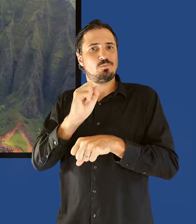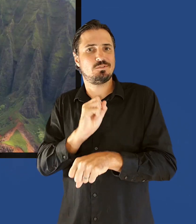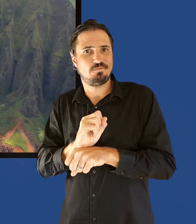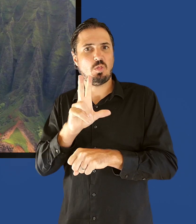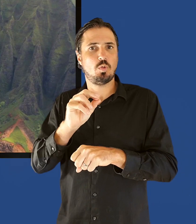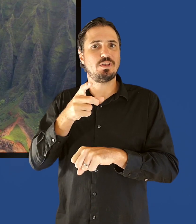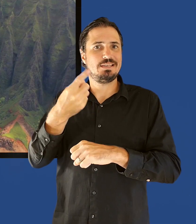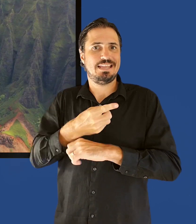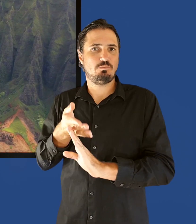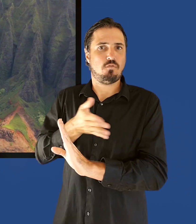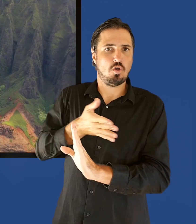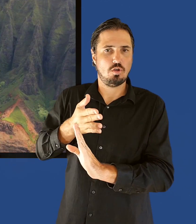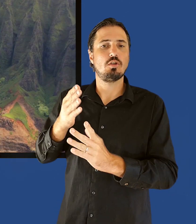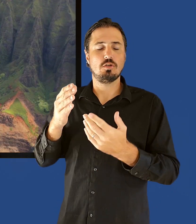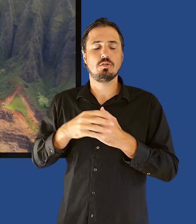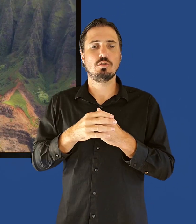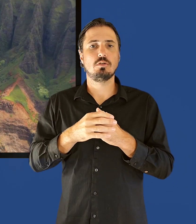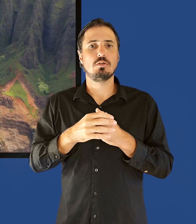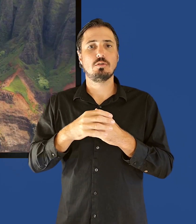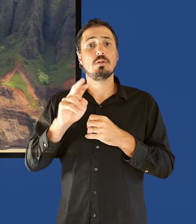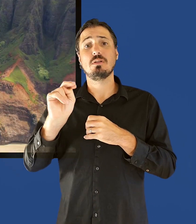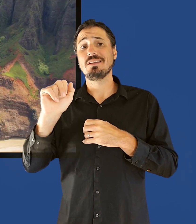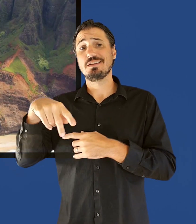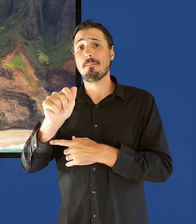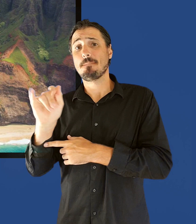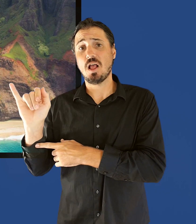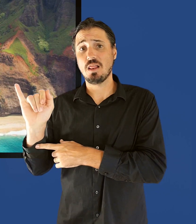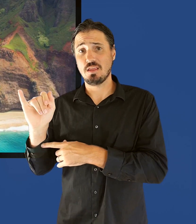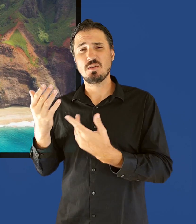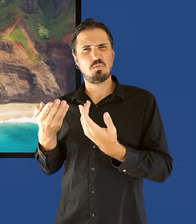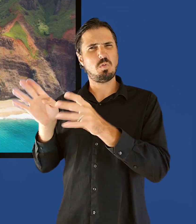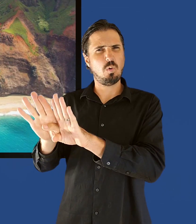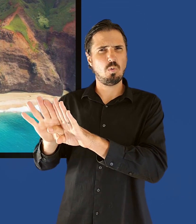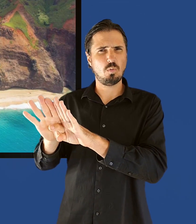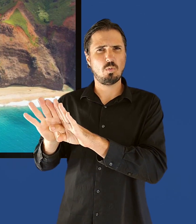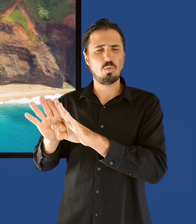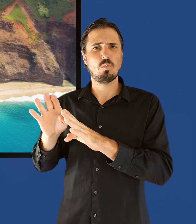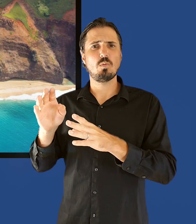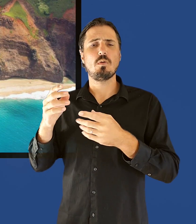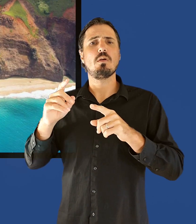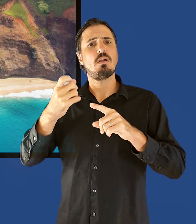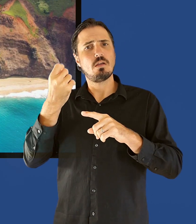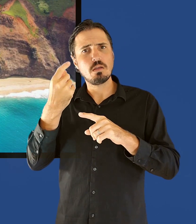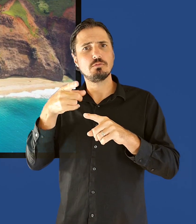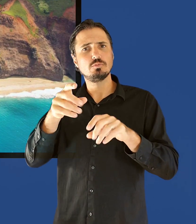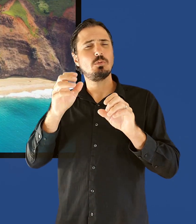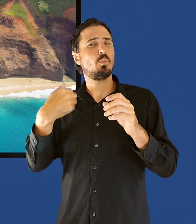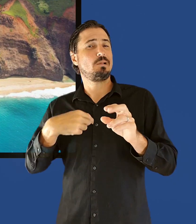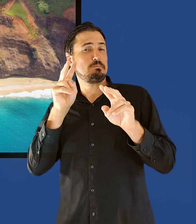Nāpali Coast State Wilderness Park is still closed but is anticipated to be available for camping dates opening on June 16.